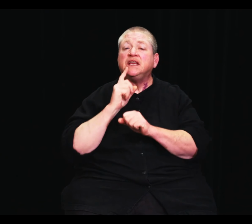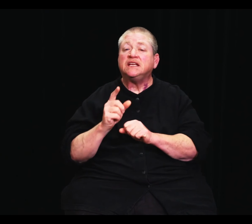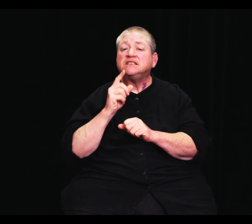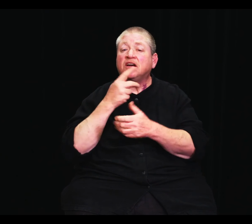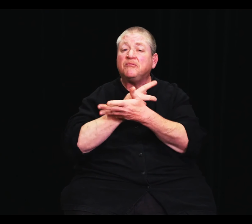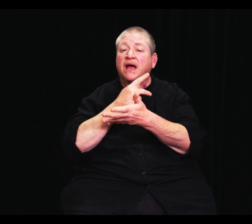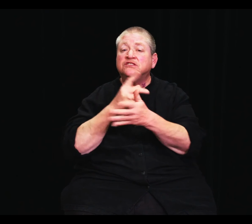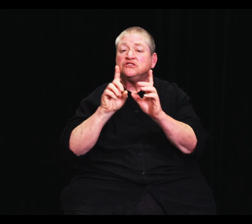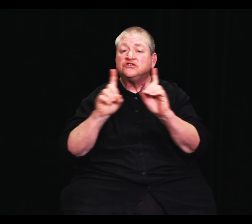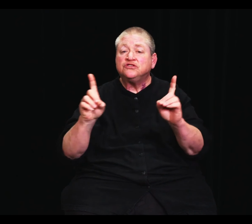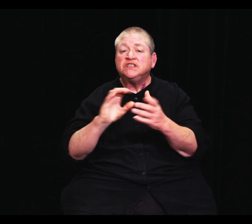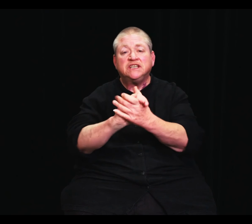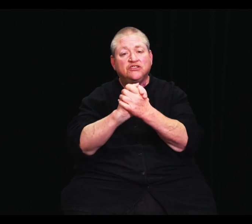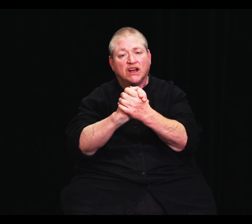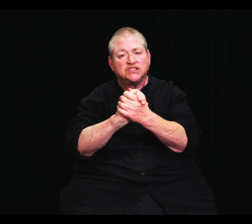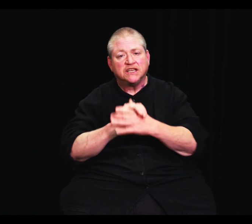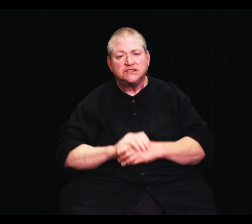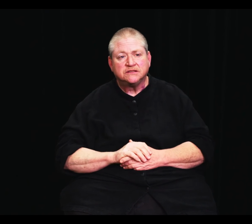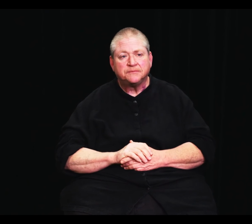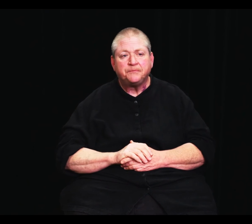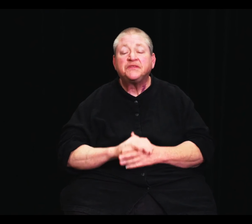Your faith in the promise of the future inspires us.